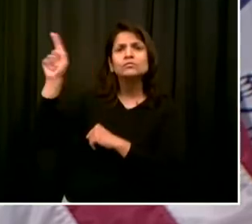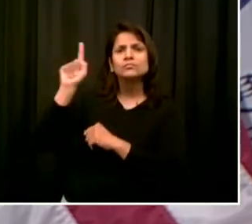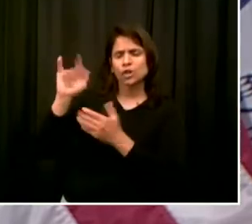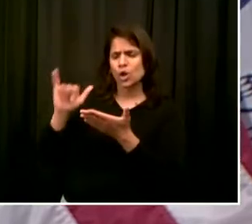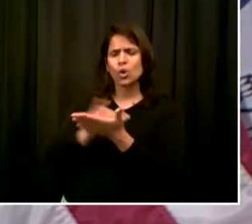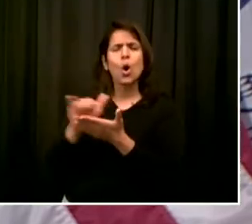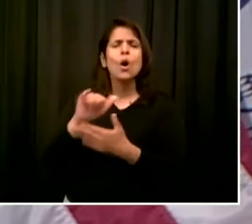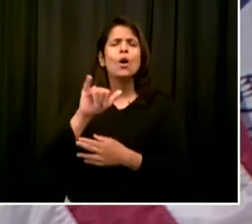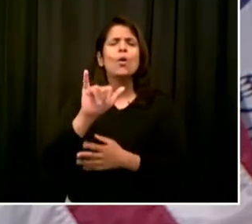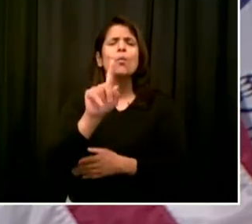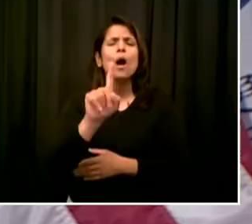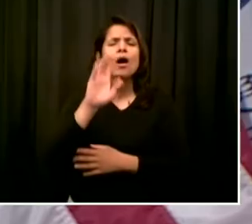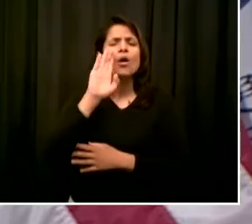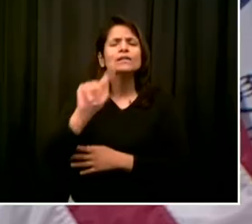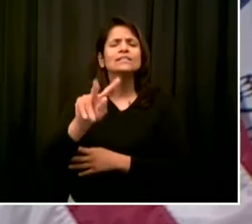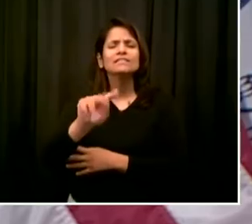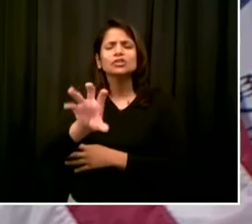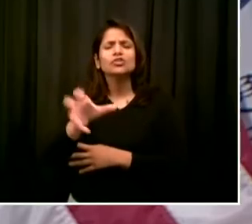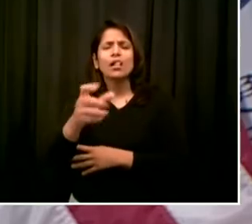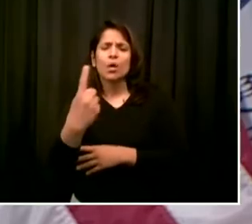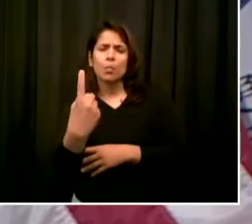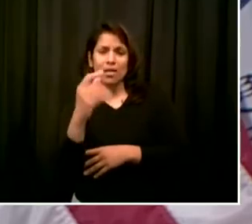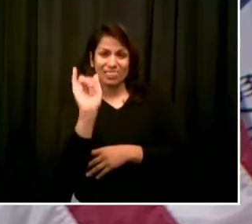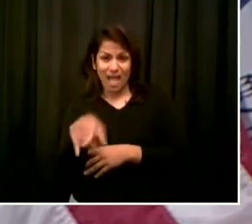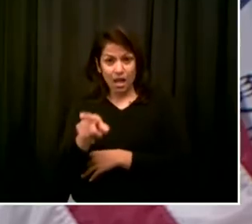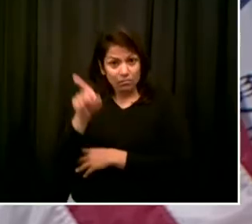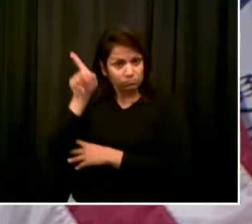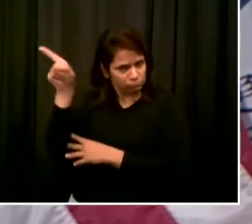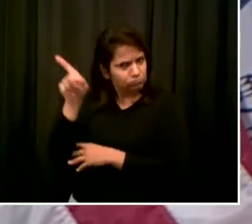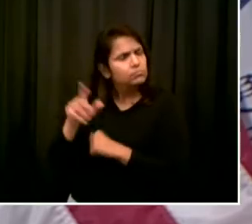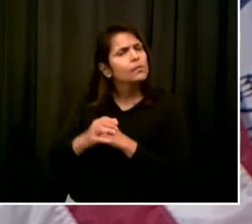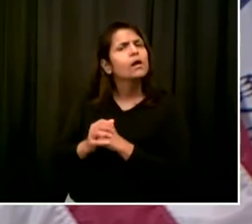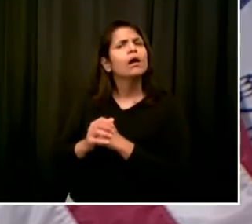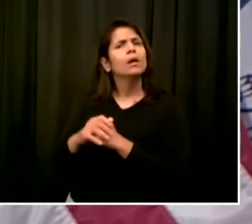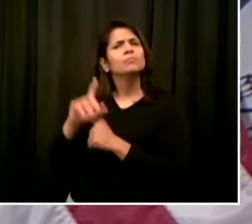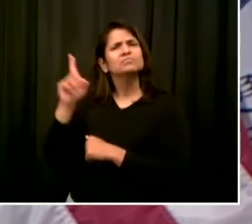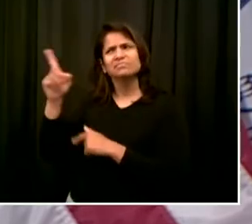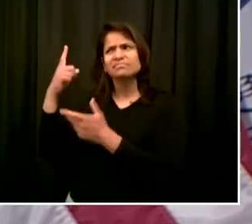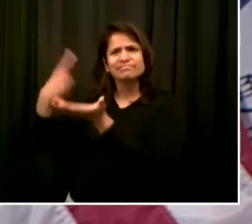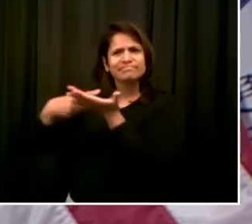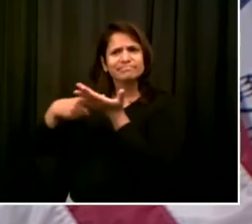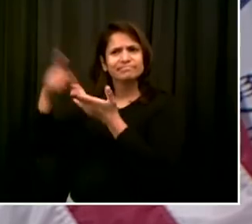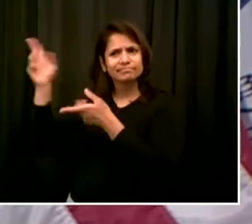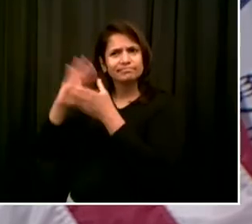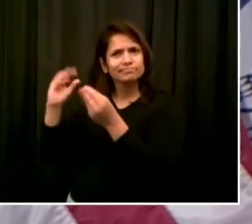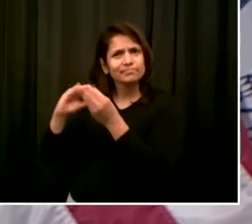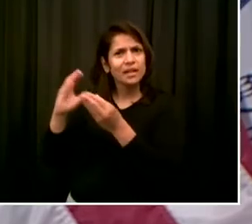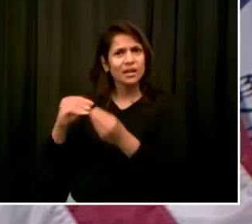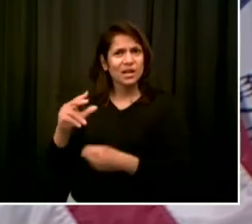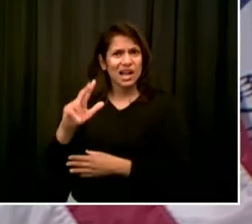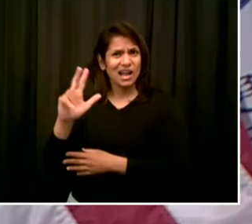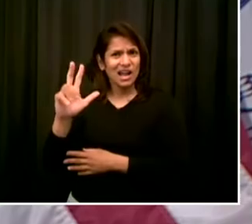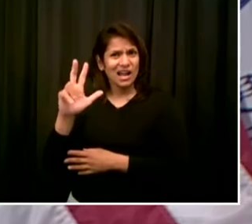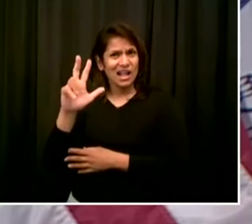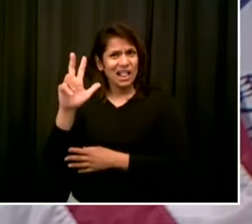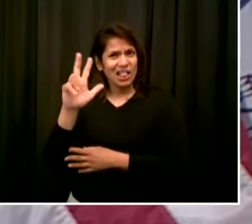GOVERNOR CUOMO WAS HERE, TALKING ABOUT, YOU KNO, WTHE